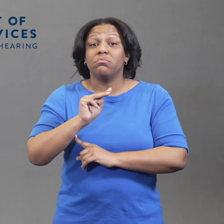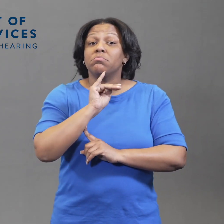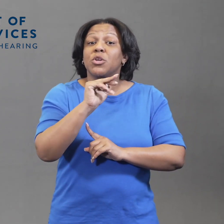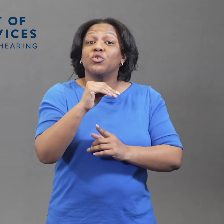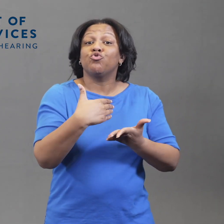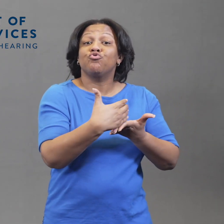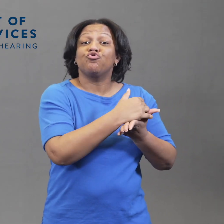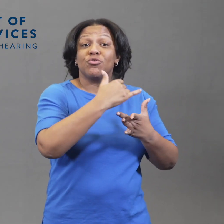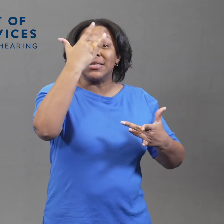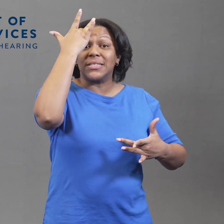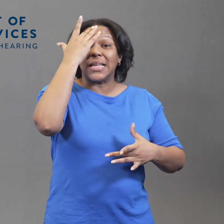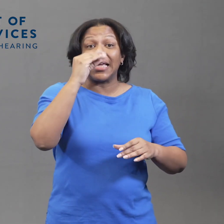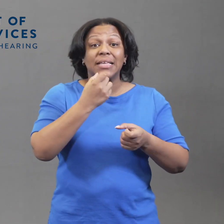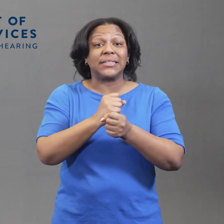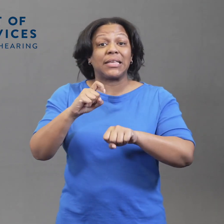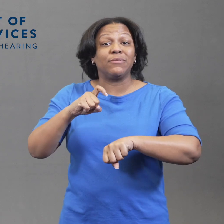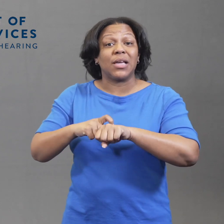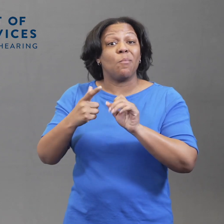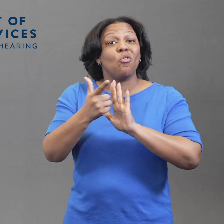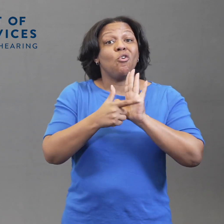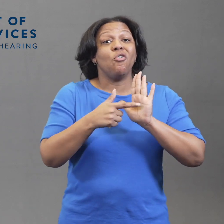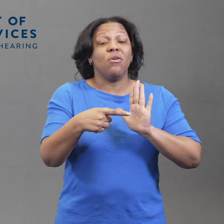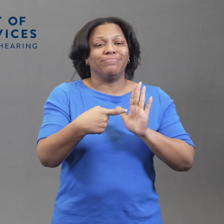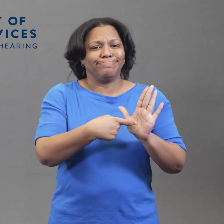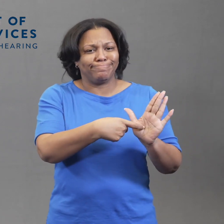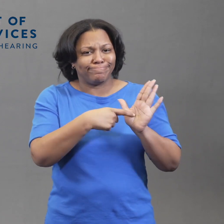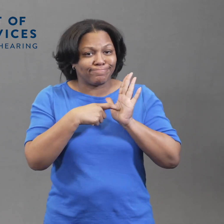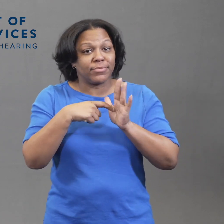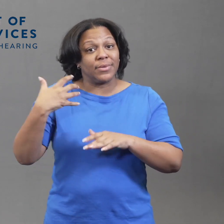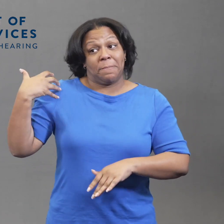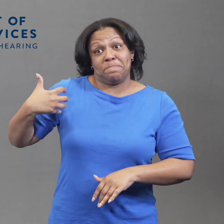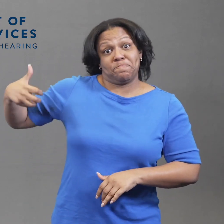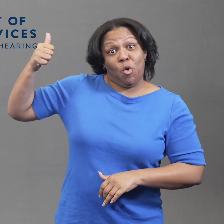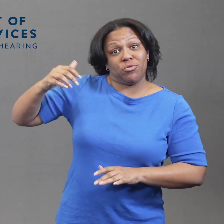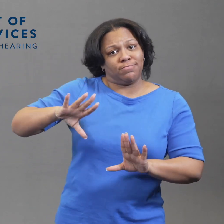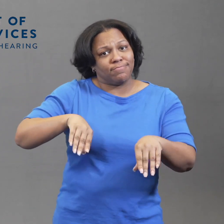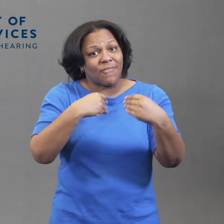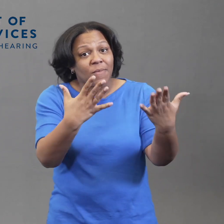Minnesota's earned and safe time law requires employers to provide